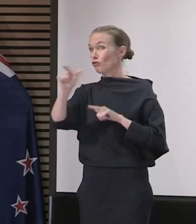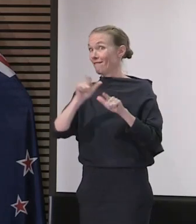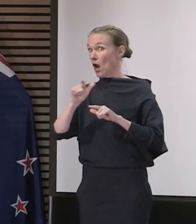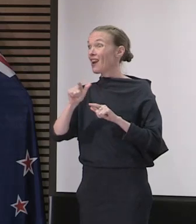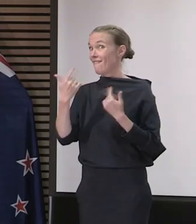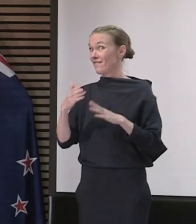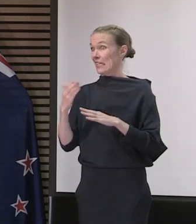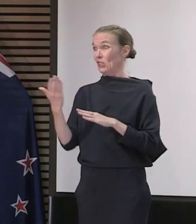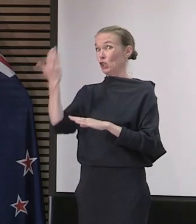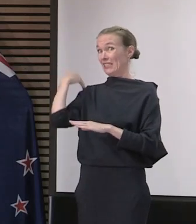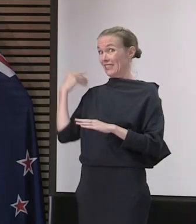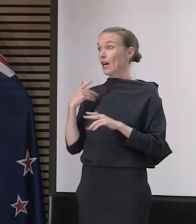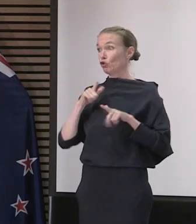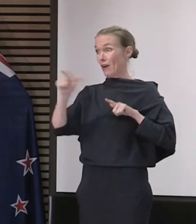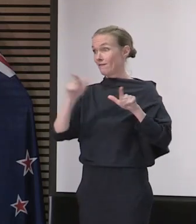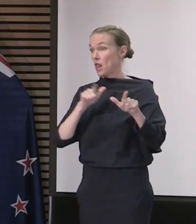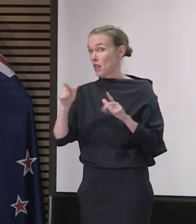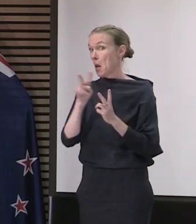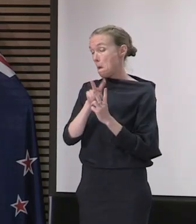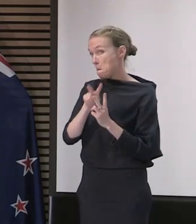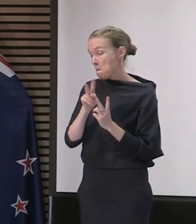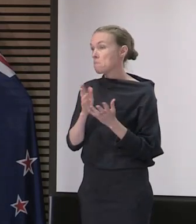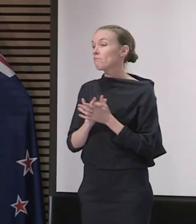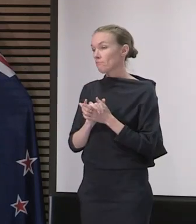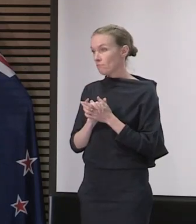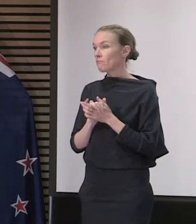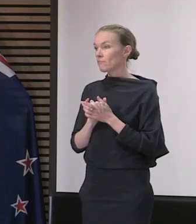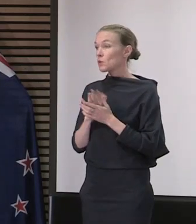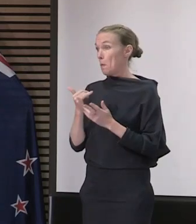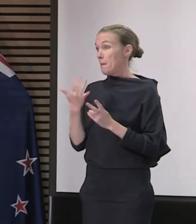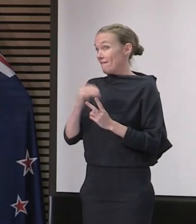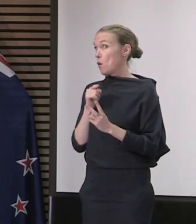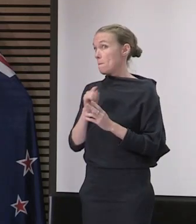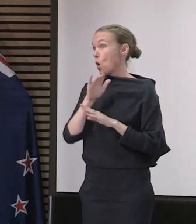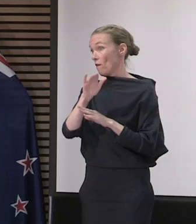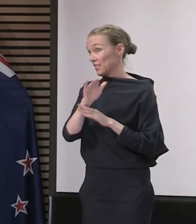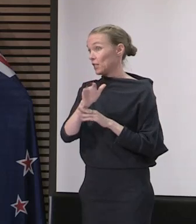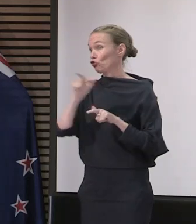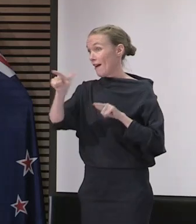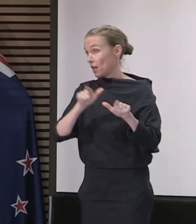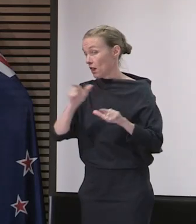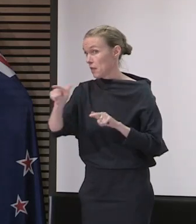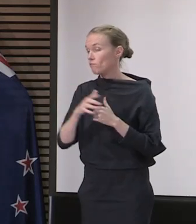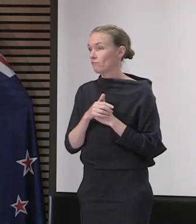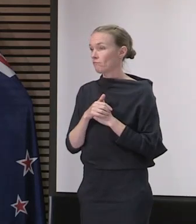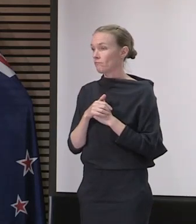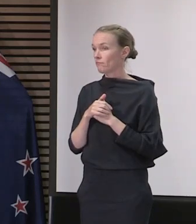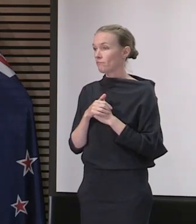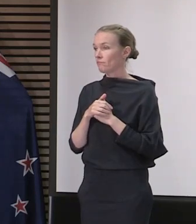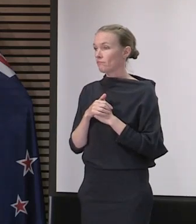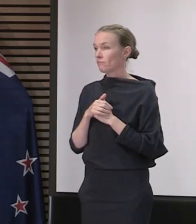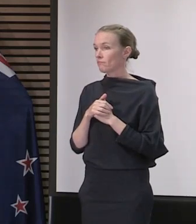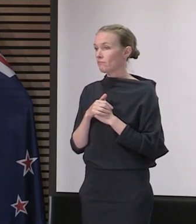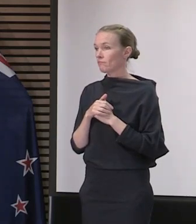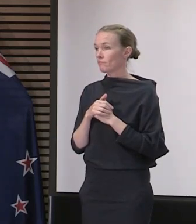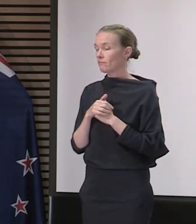explanation related to